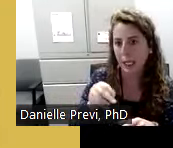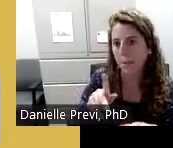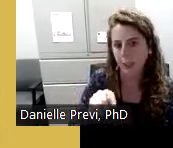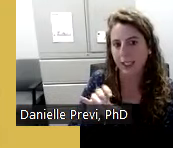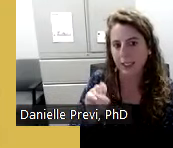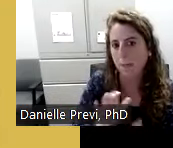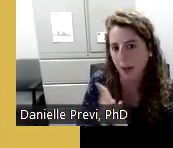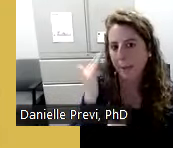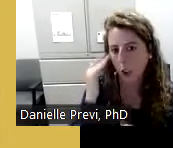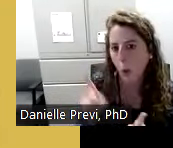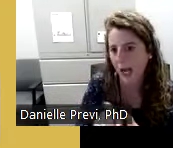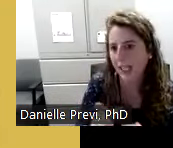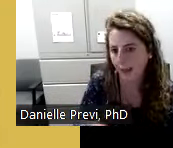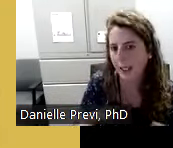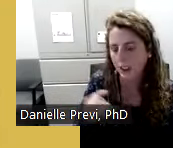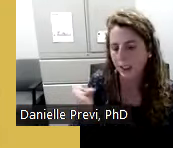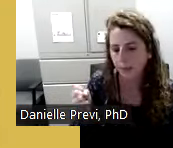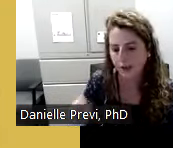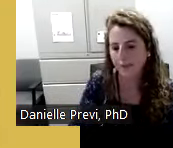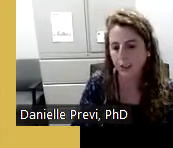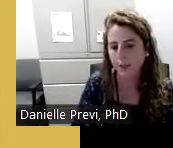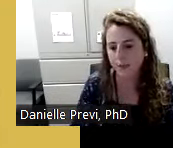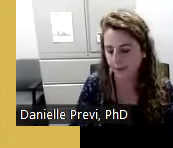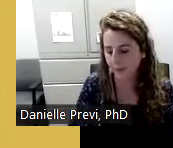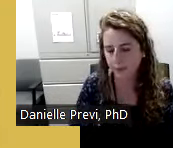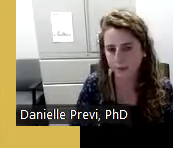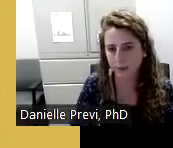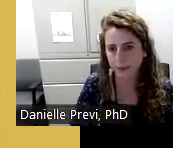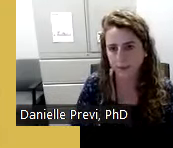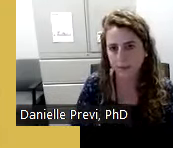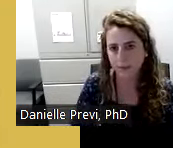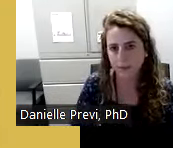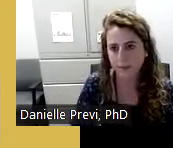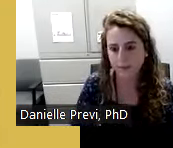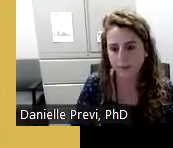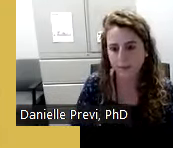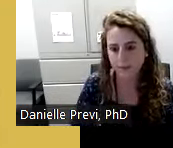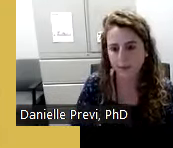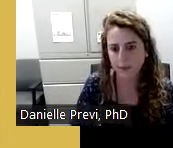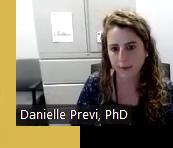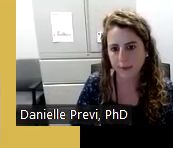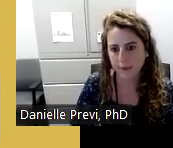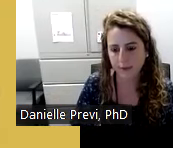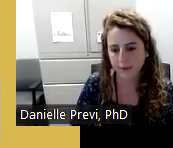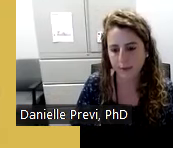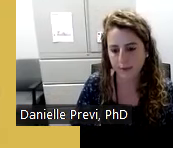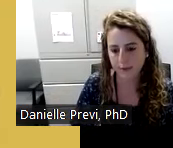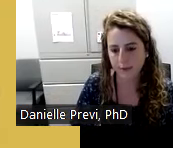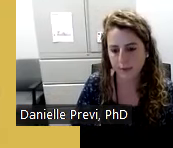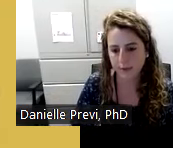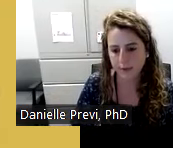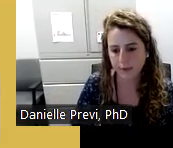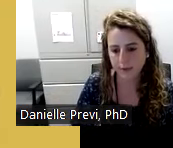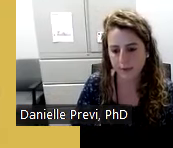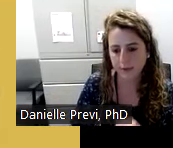accessible language input. So it is a new term that is come into the field, and it’s referred to as language deprivation.